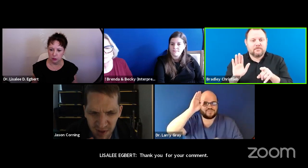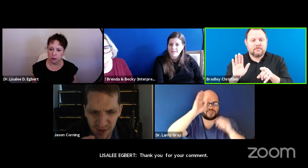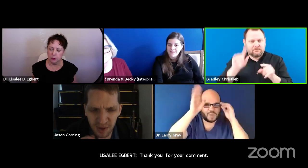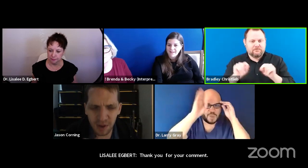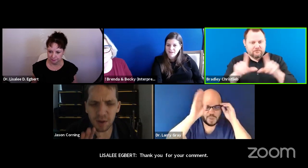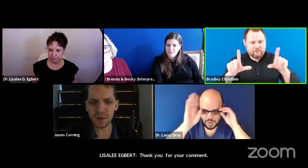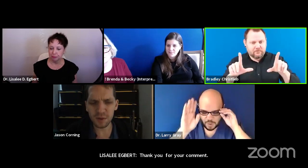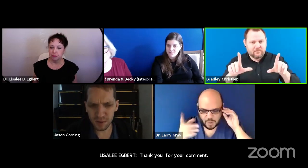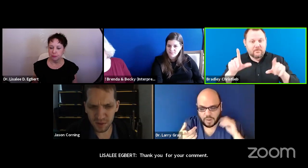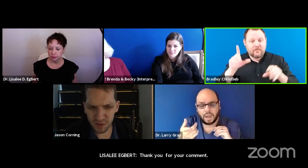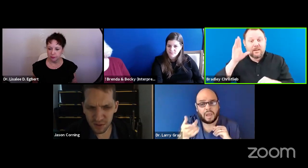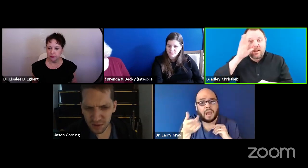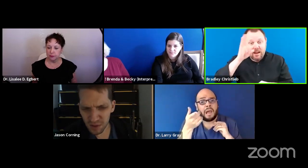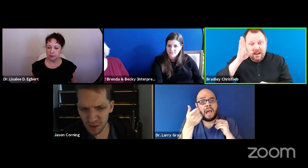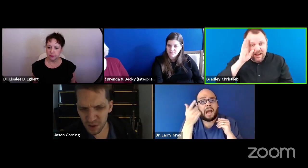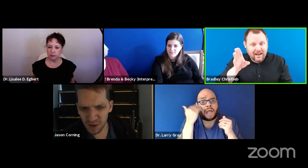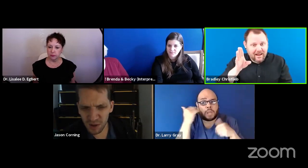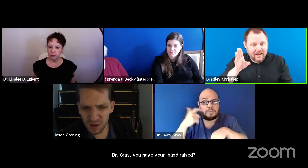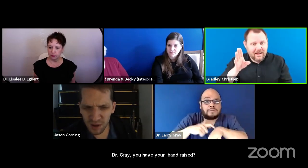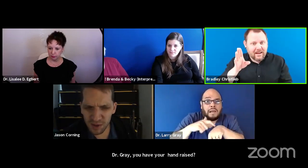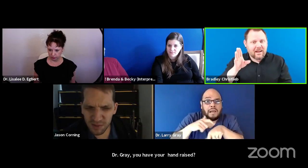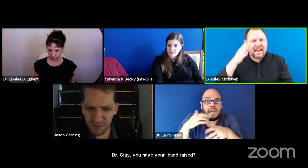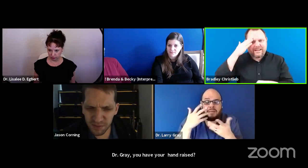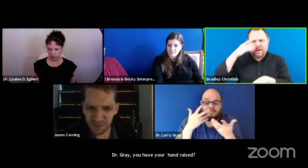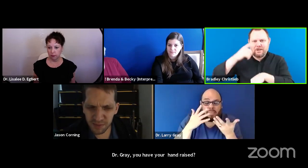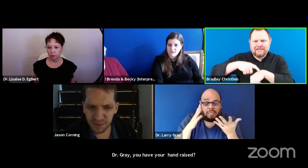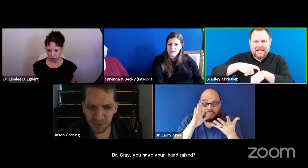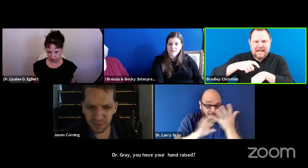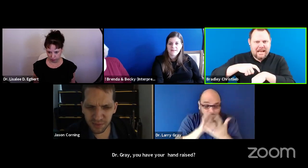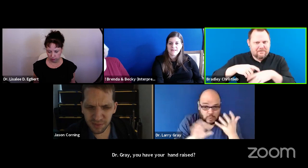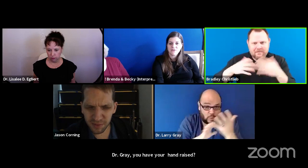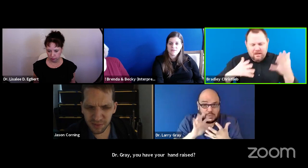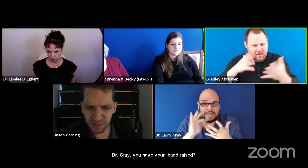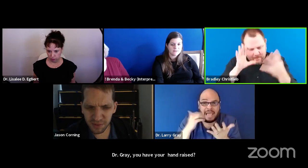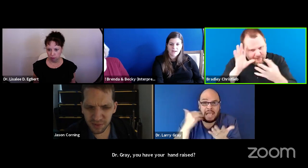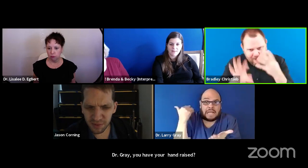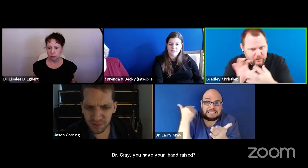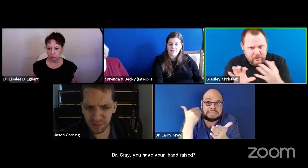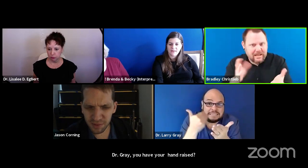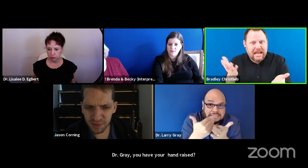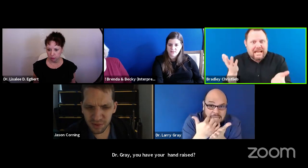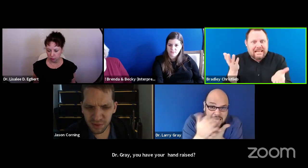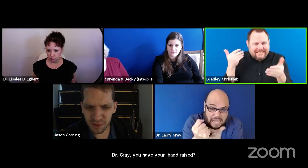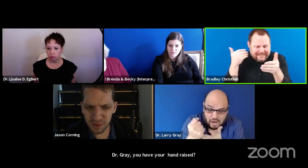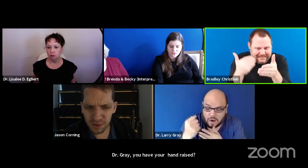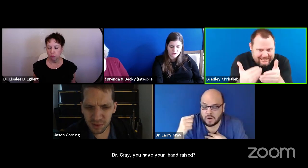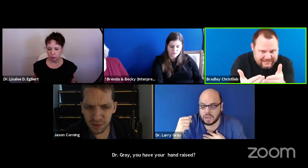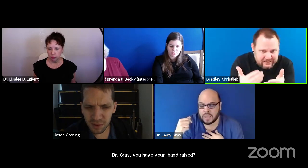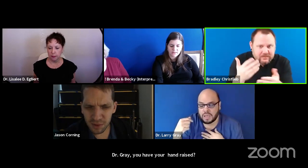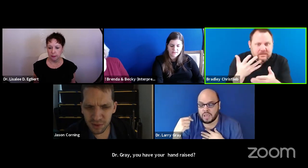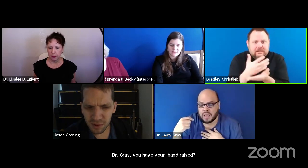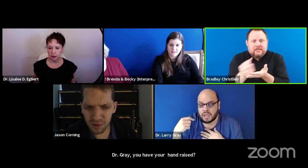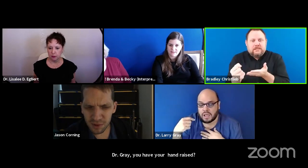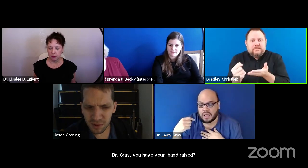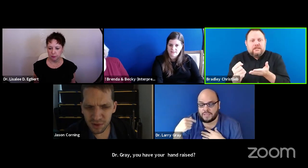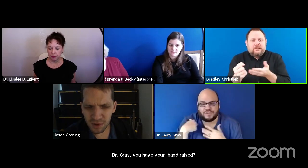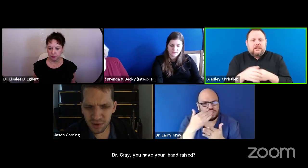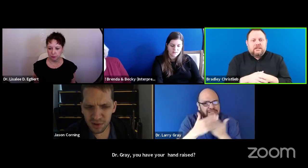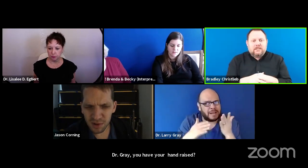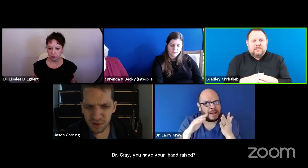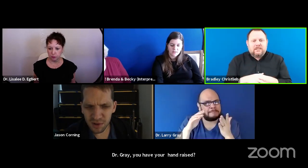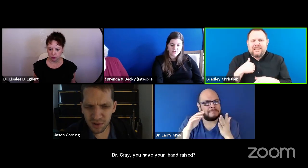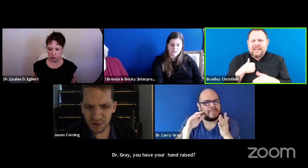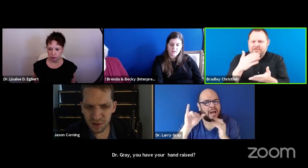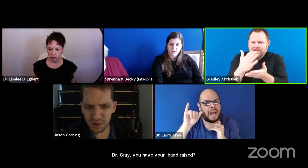So in the interest of time, and I think there's some confusion on to what exactly this agenda